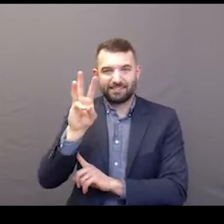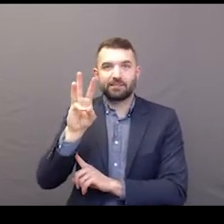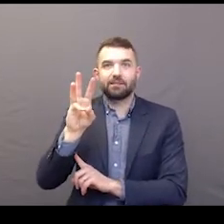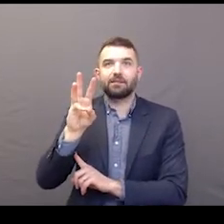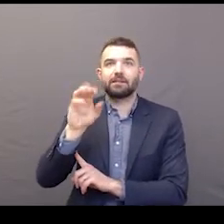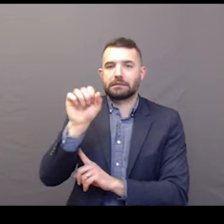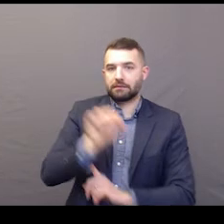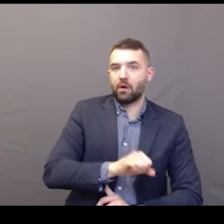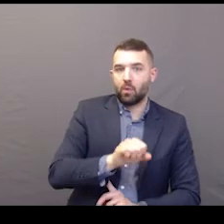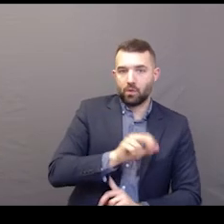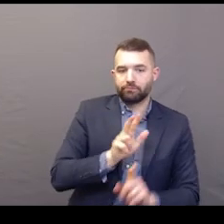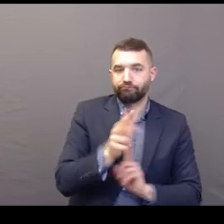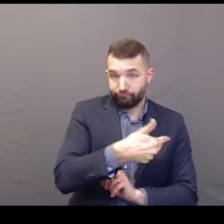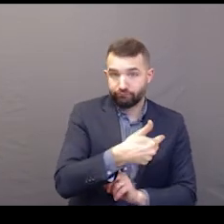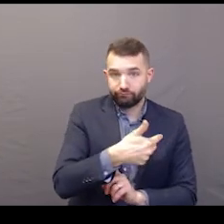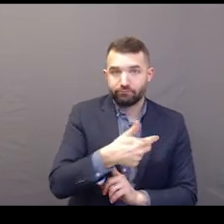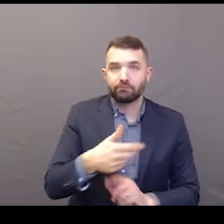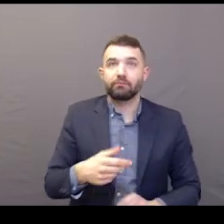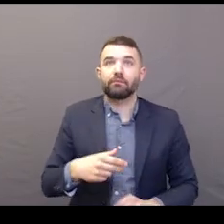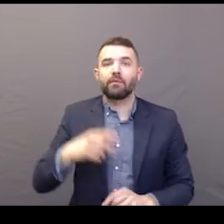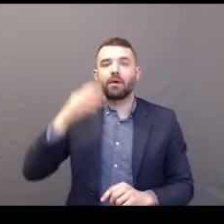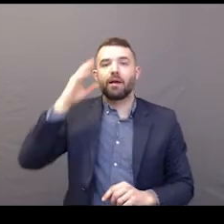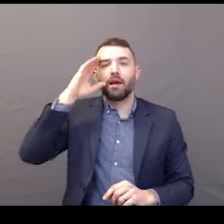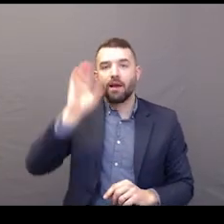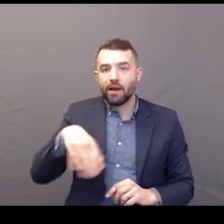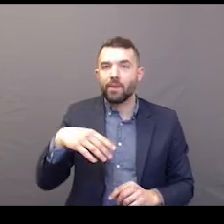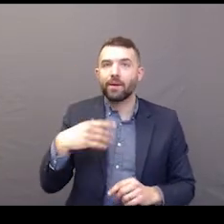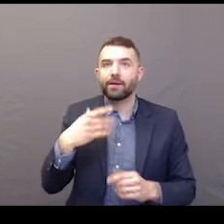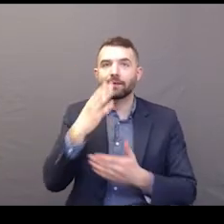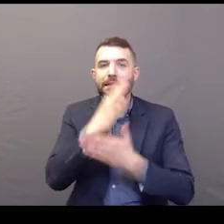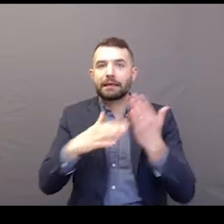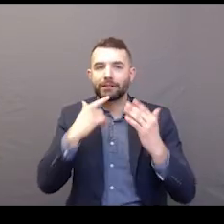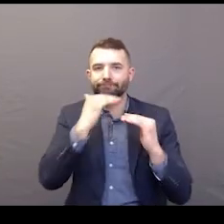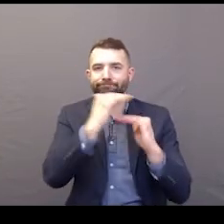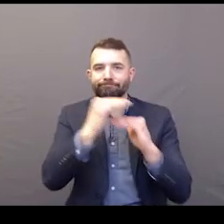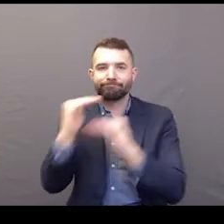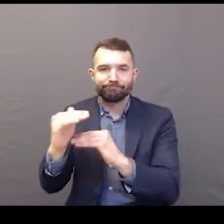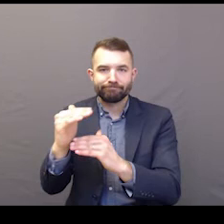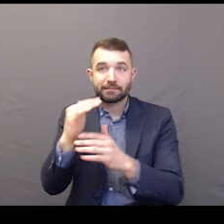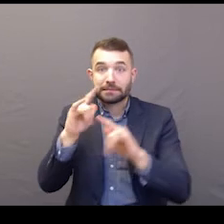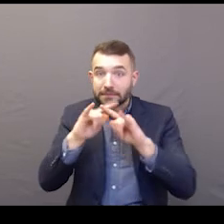While we understand this poses a tradeoff for vehicular access, it will make for a safer stretch of SR 522,